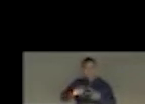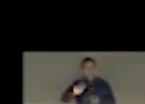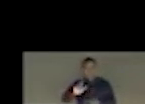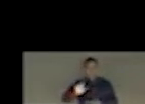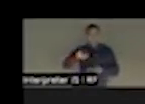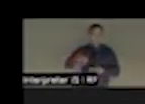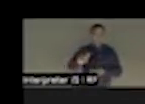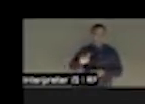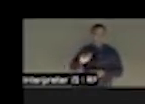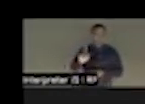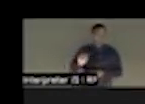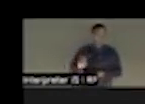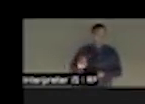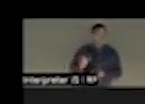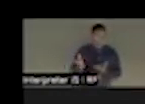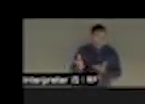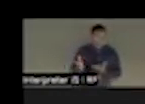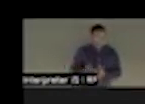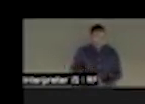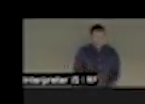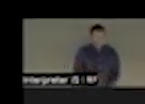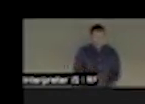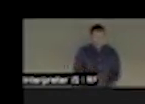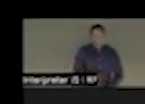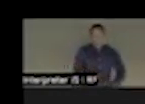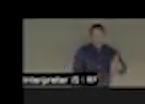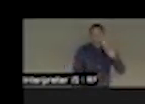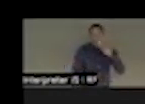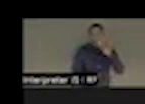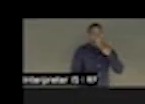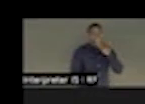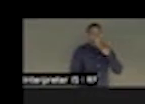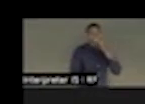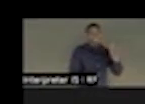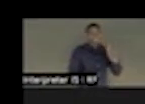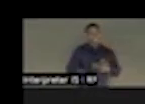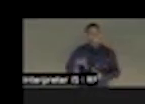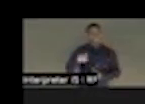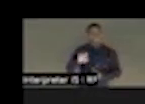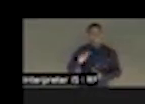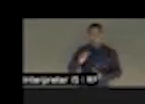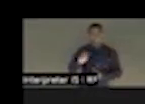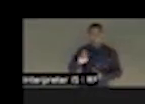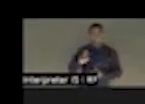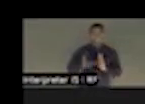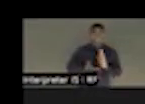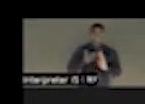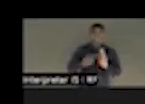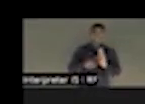So now we know exactly where we are at in the Upower project, and it is a long link, but funka.com